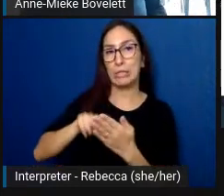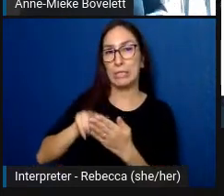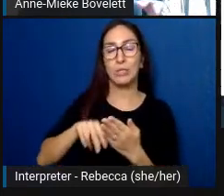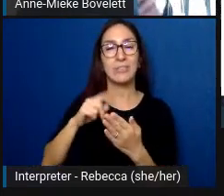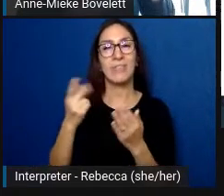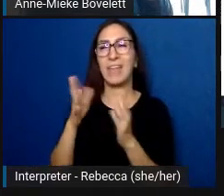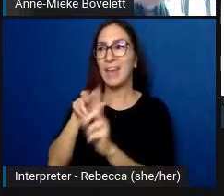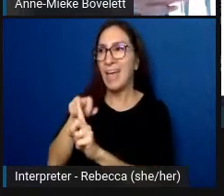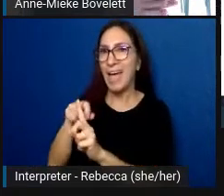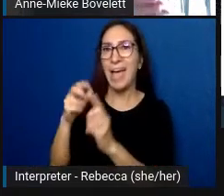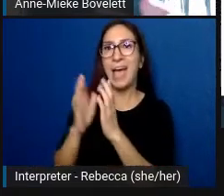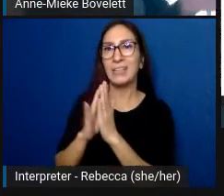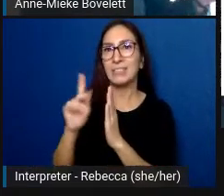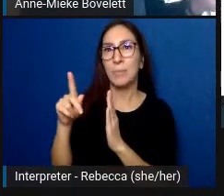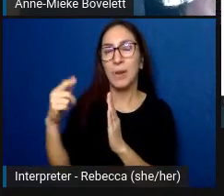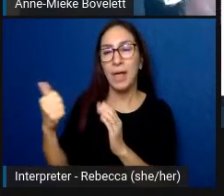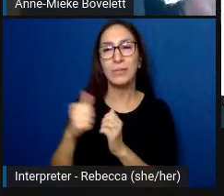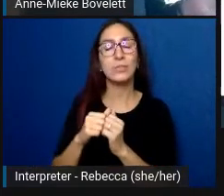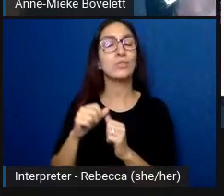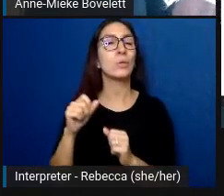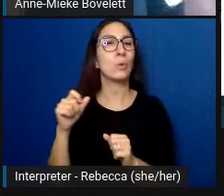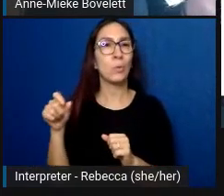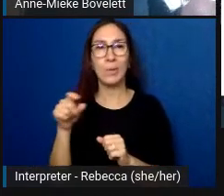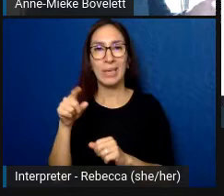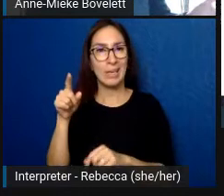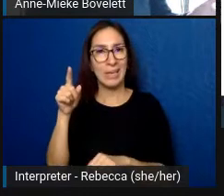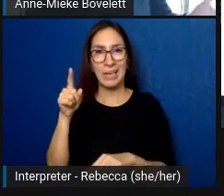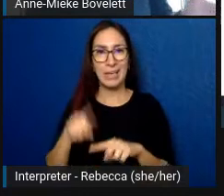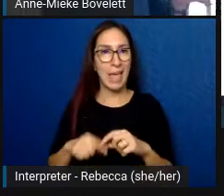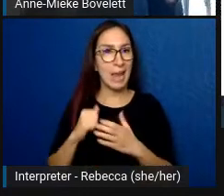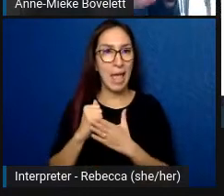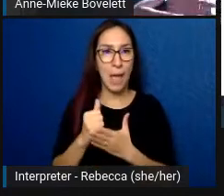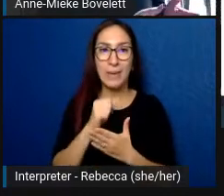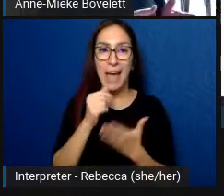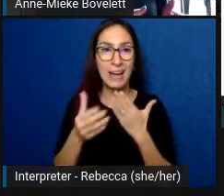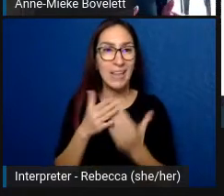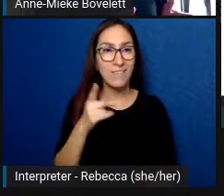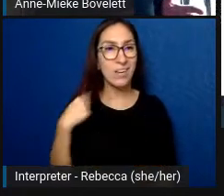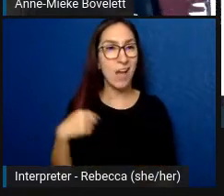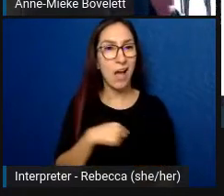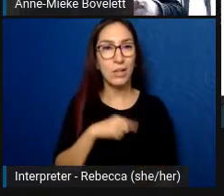We can't help because not even us can see where the screen reader is at.